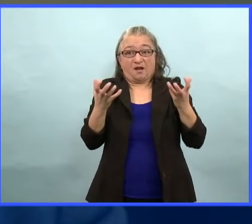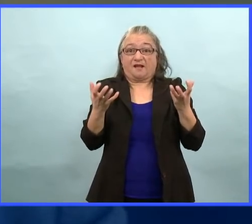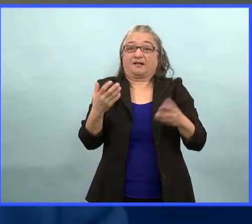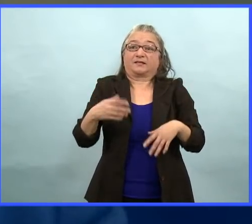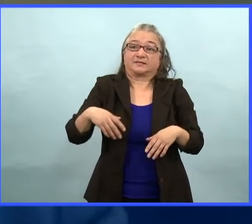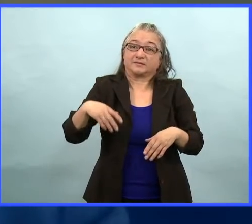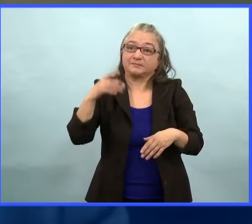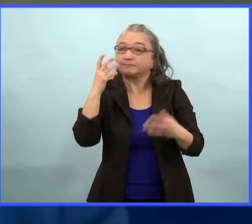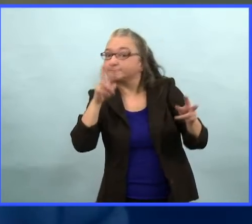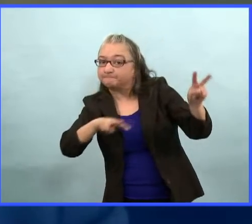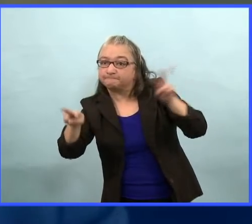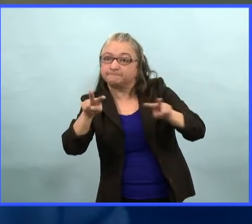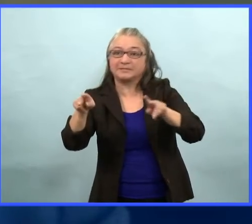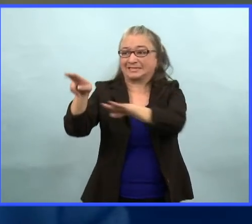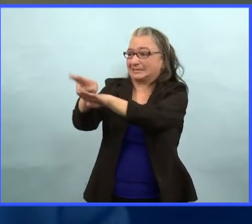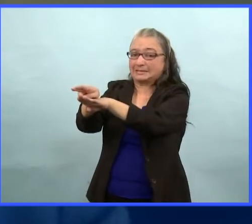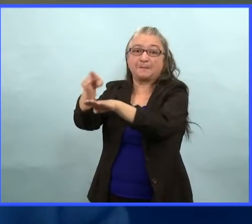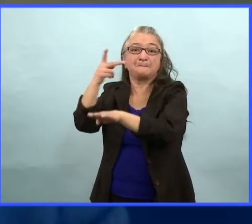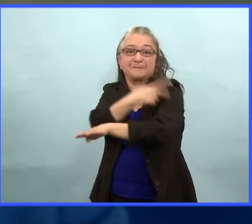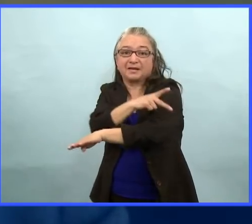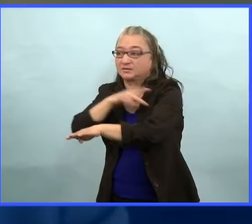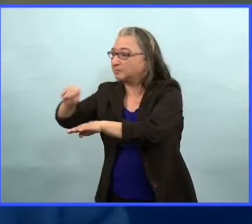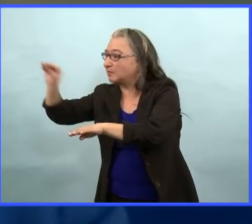care in our most specialized healthcare facilities